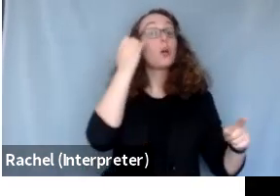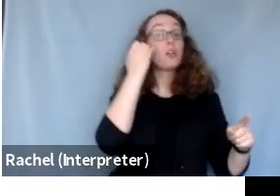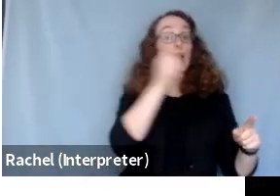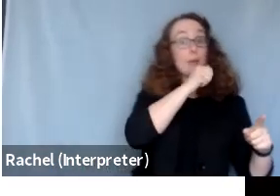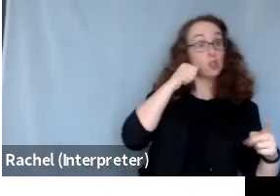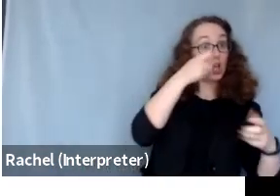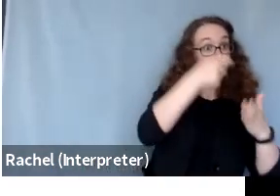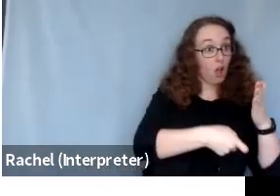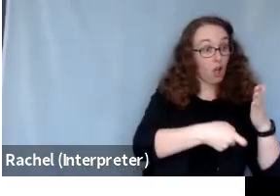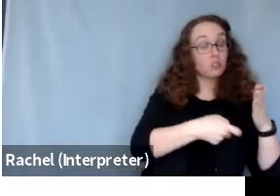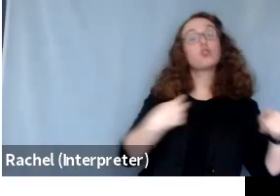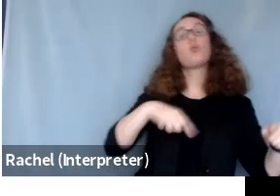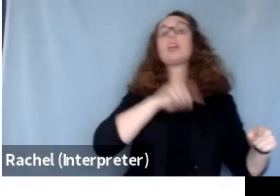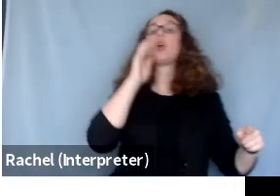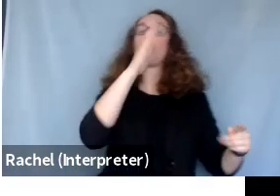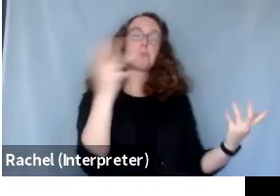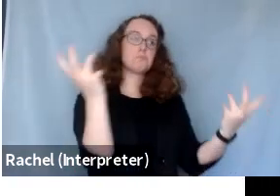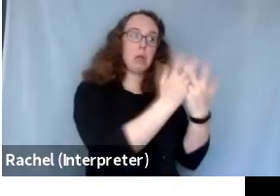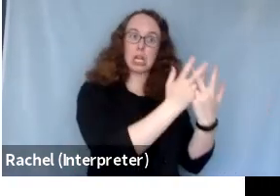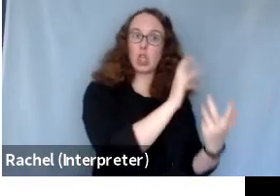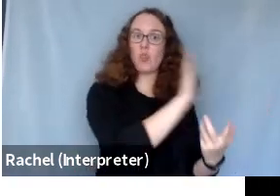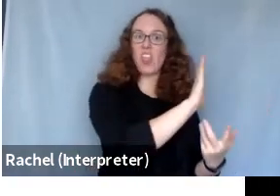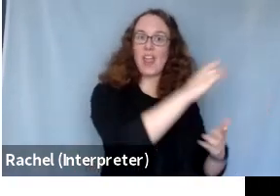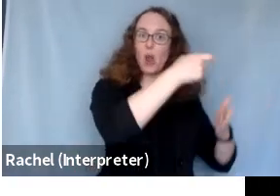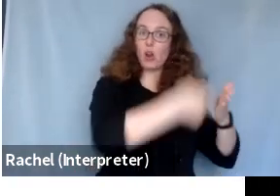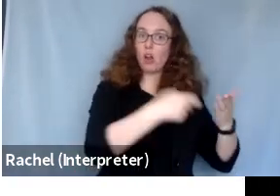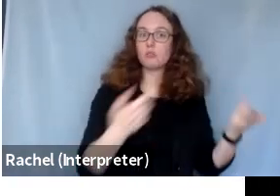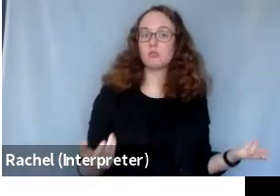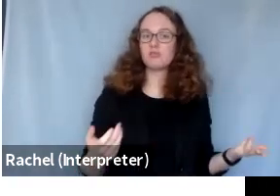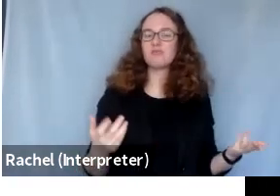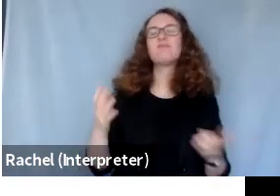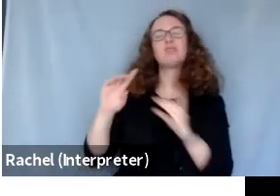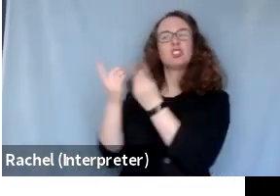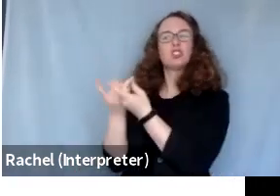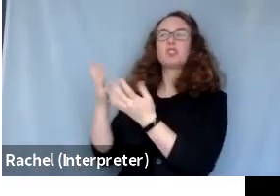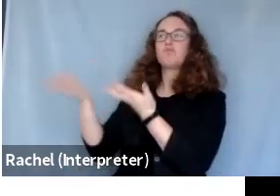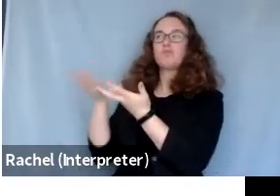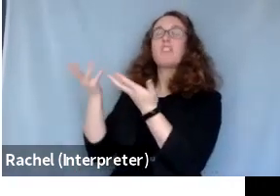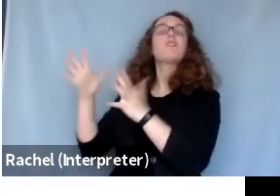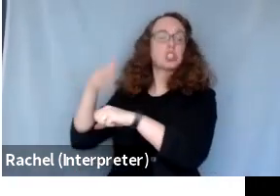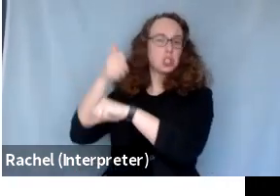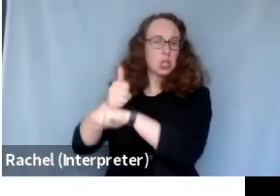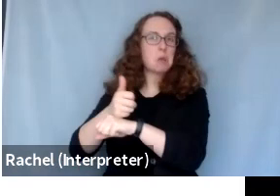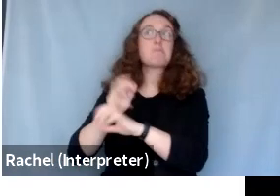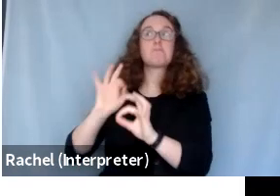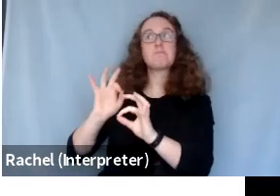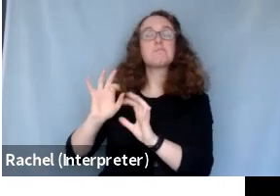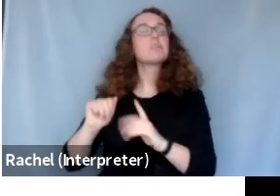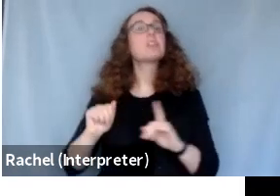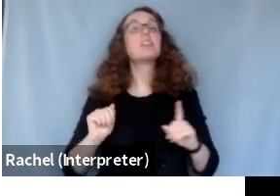We've arranged that with the district prior to a couple semesters ago. So if you find it, the same exact version on Amazon